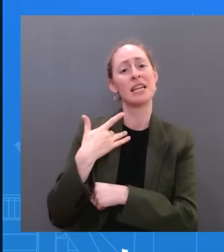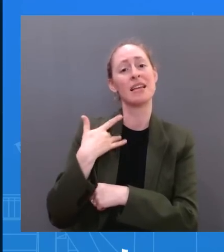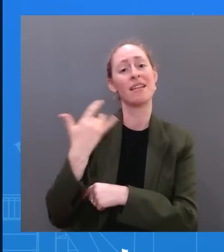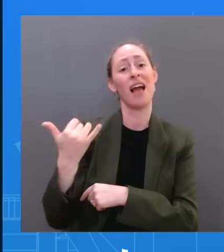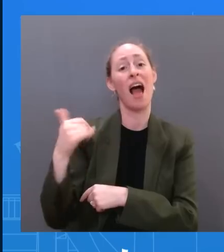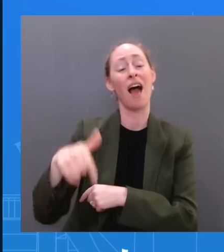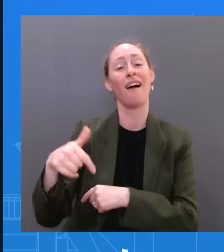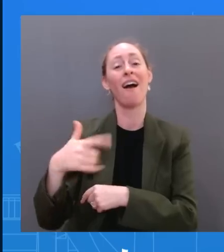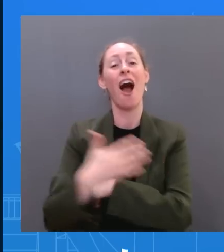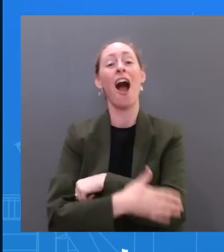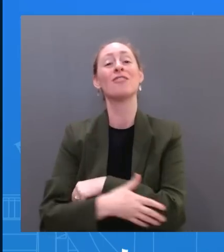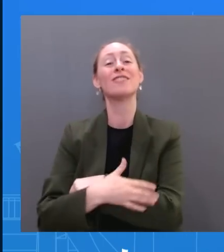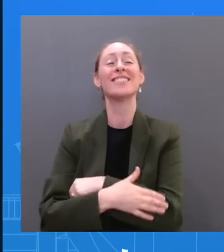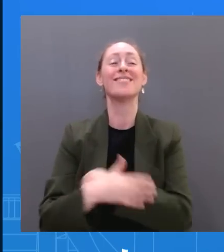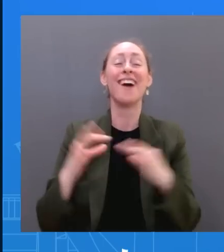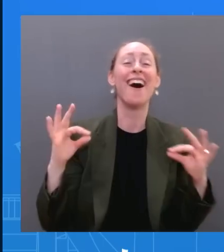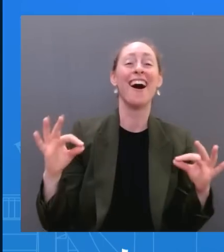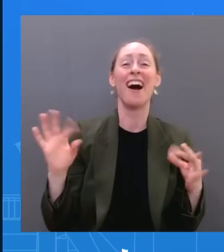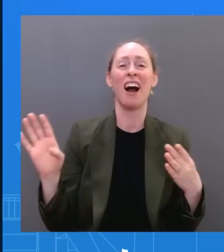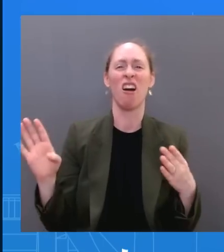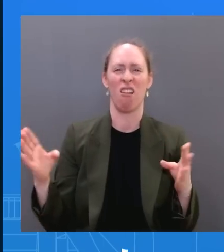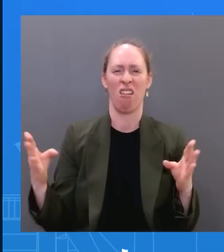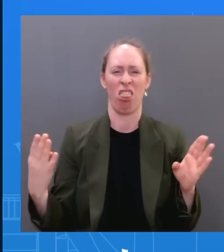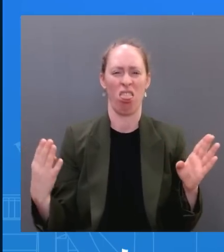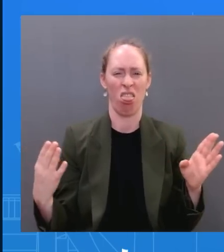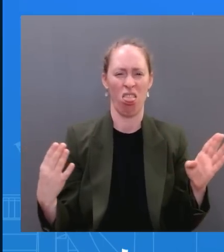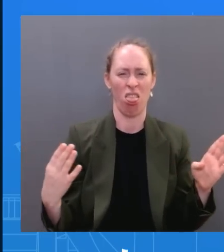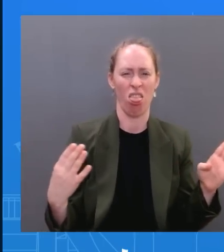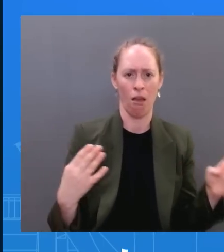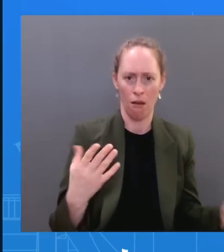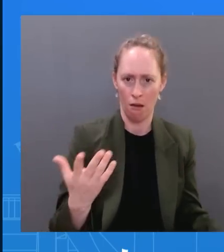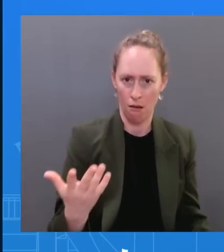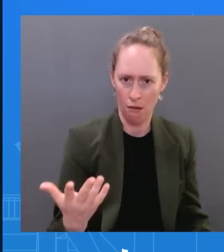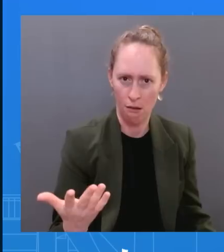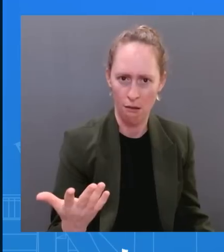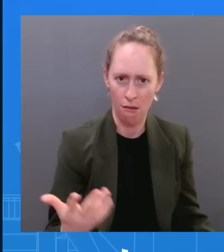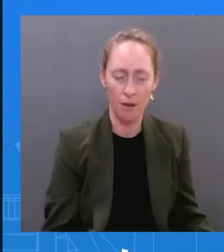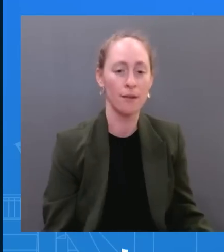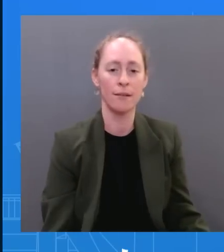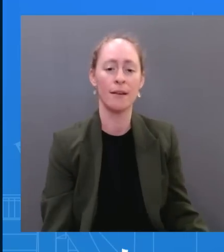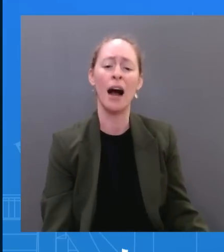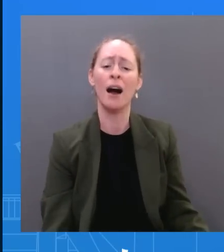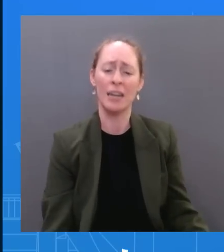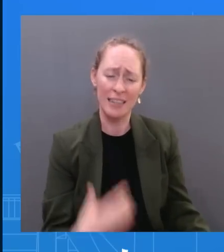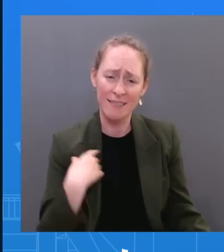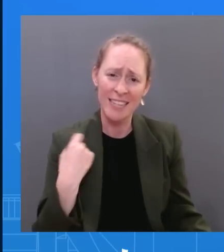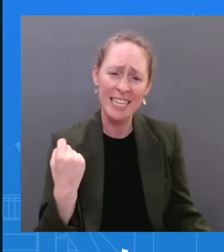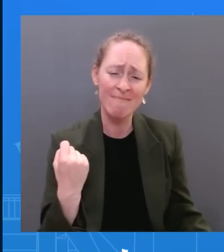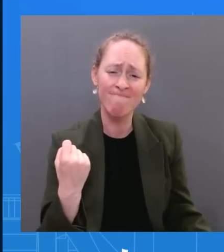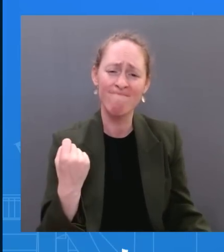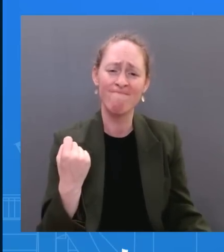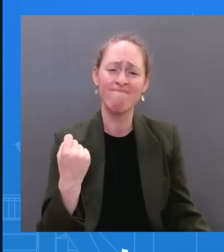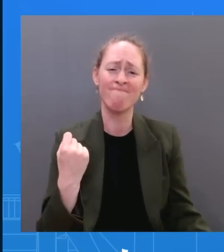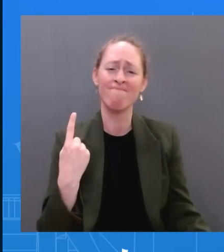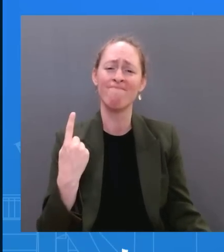what the American people are feeling. We understand that. We understand that inflation is hurting families